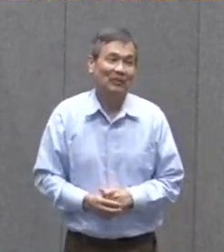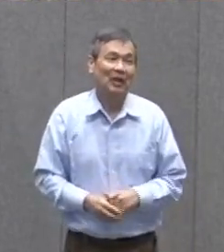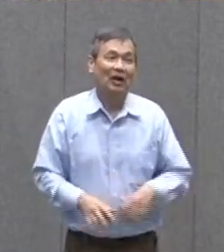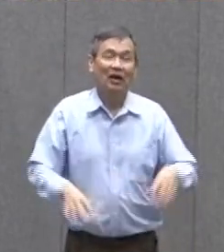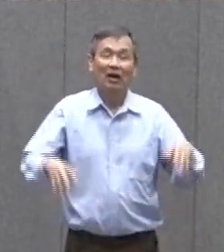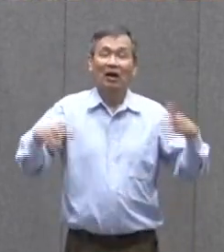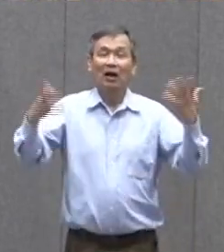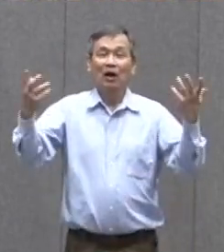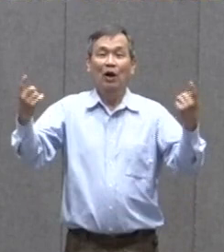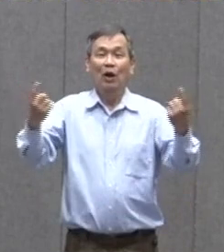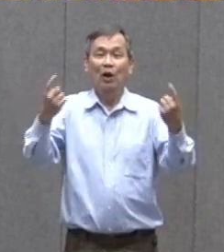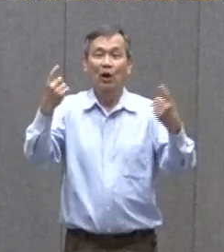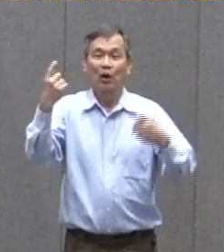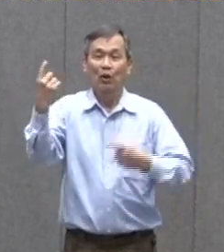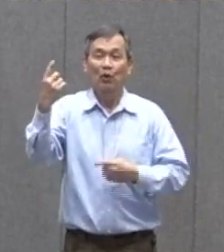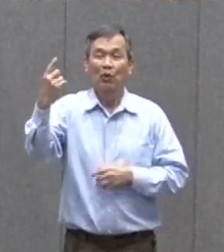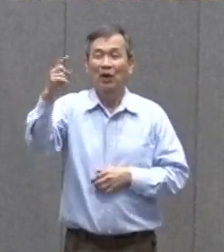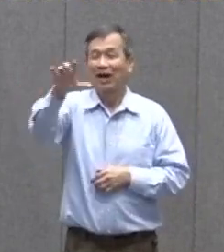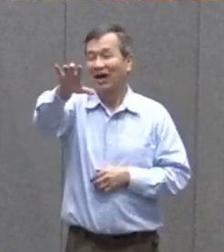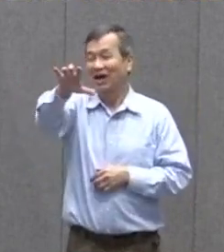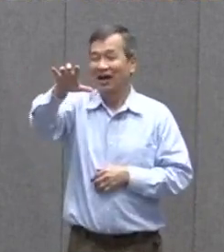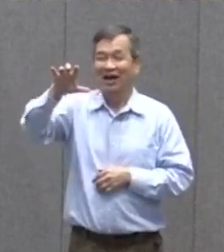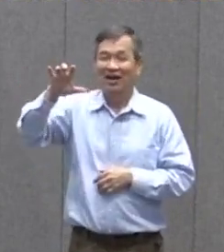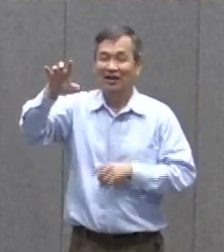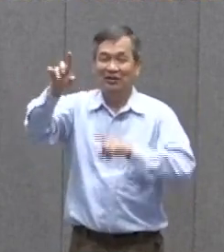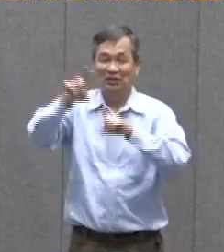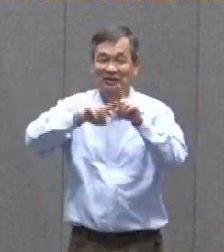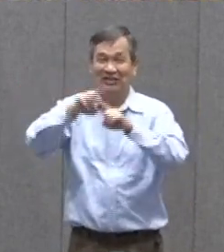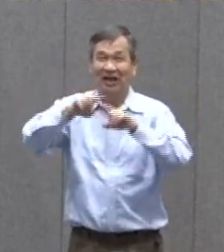100 stars.